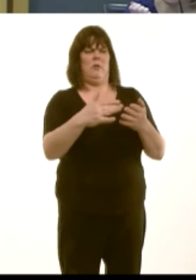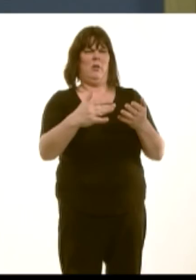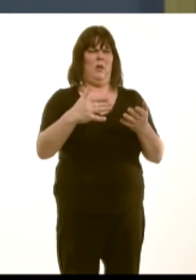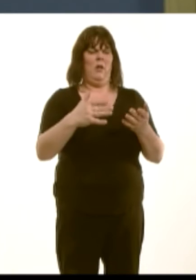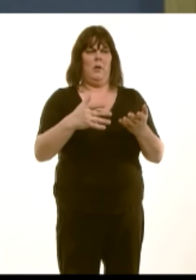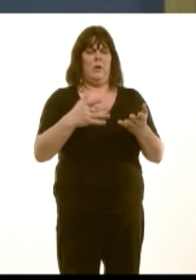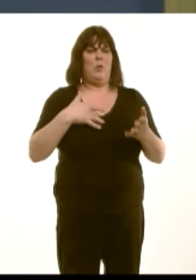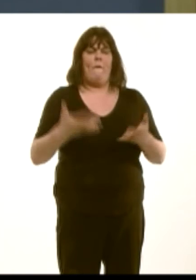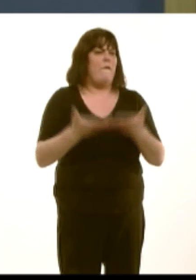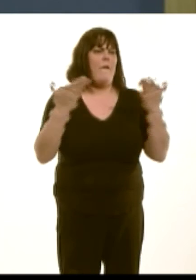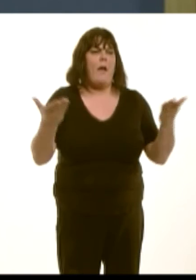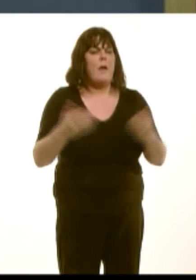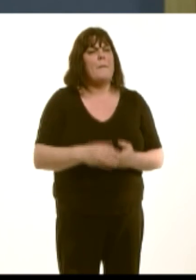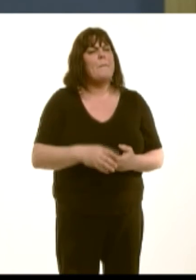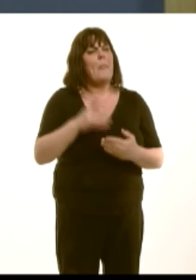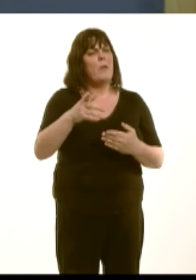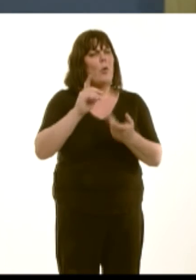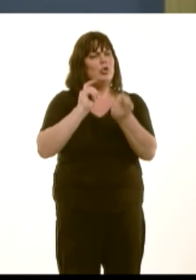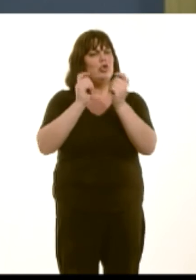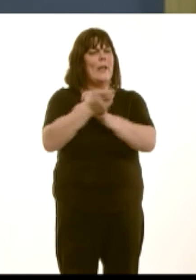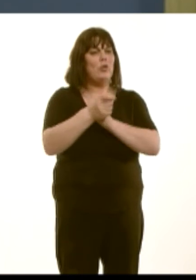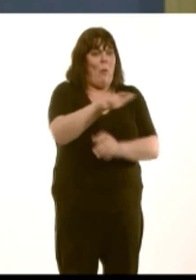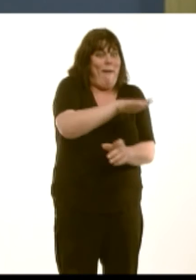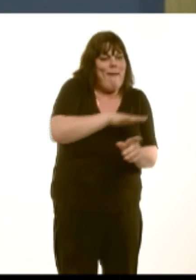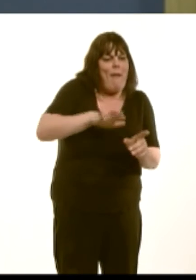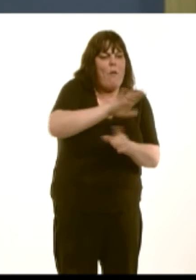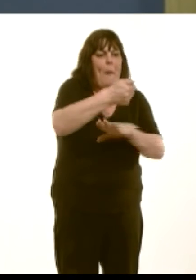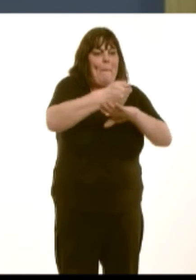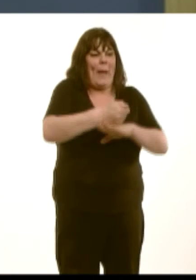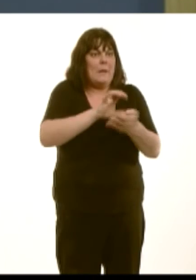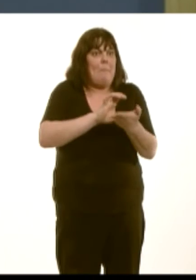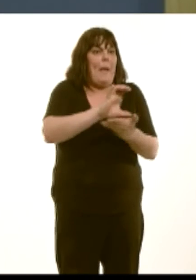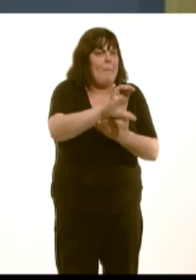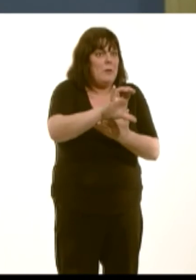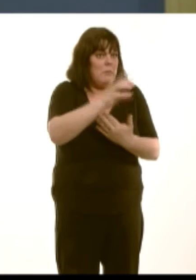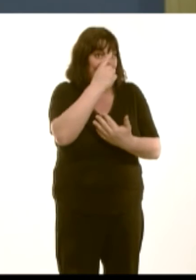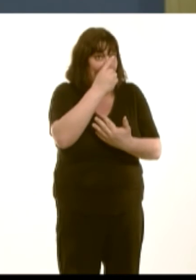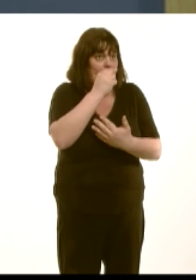How quickly can we move to an area-based system, where we actually stimulate the growing of